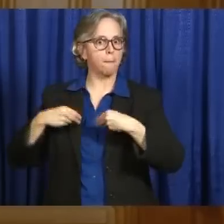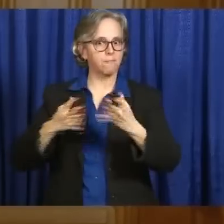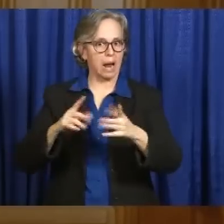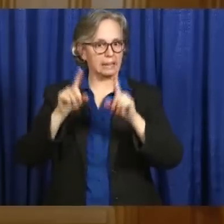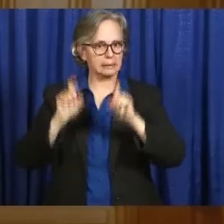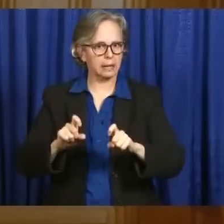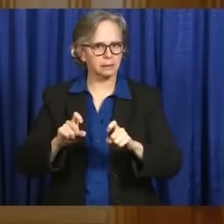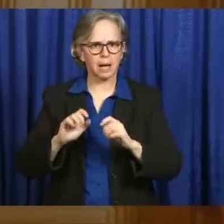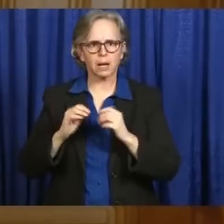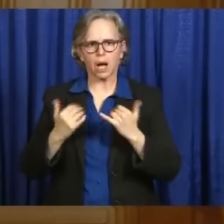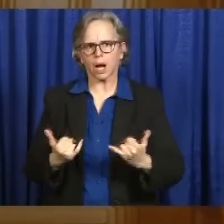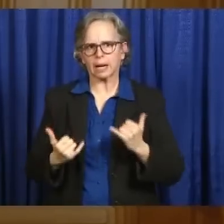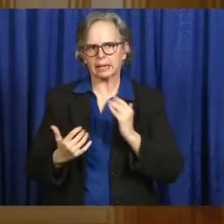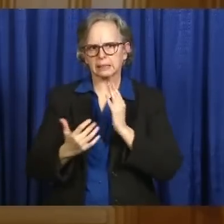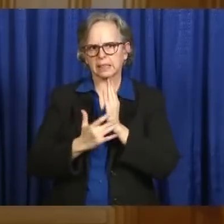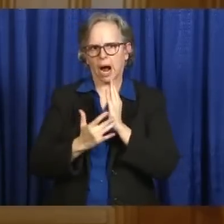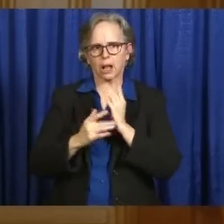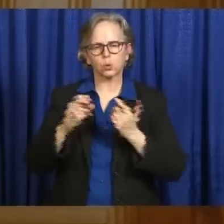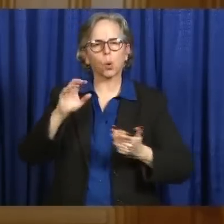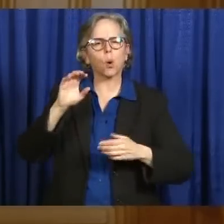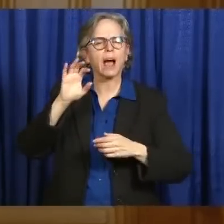1000 TESTS AND SWABS PER DAY.